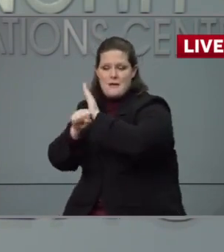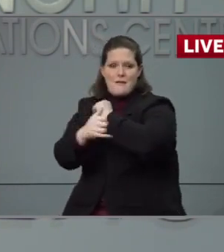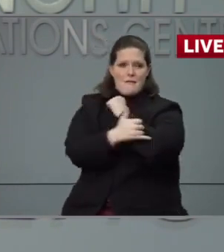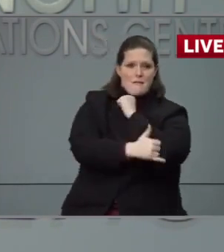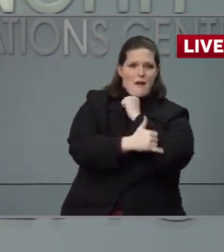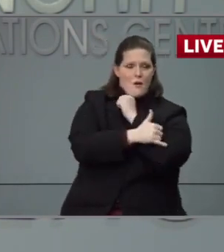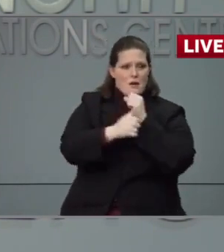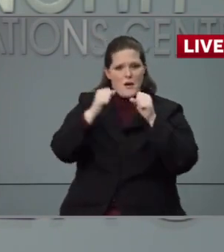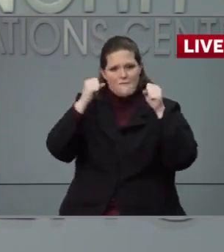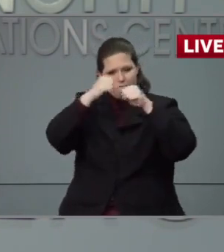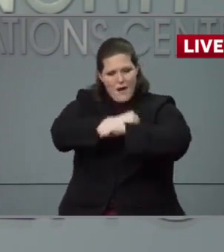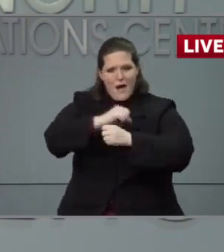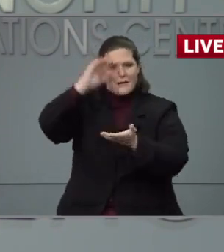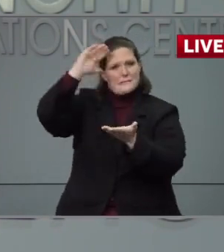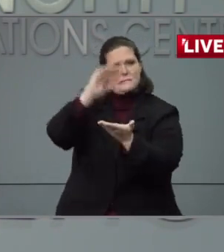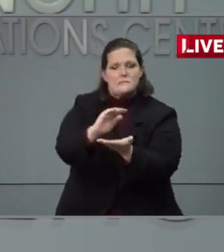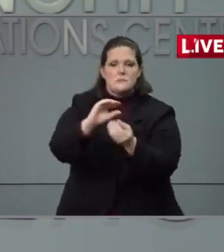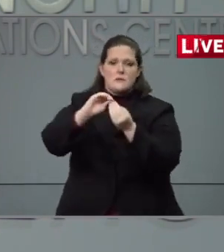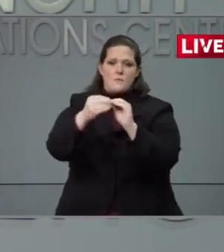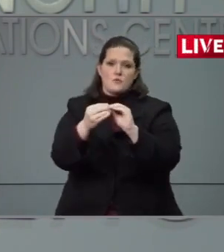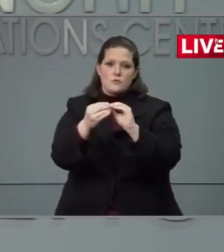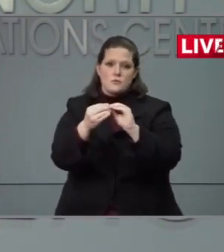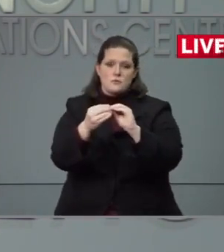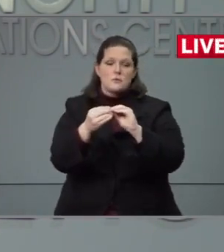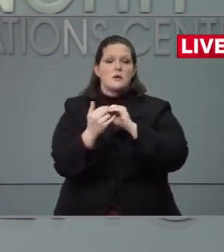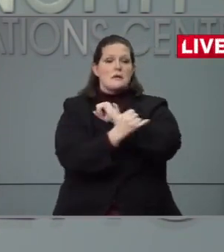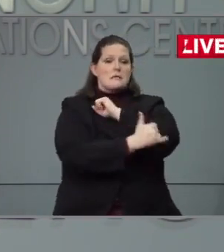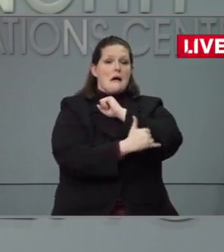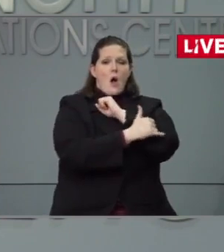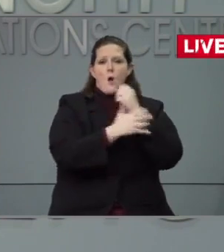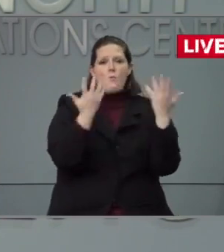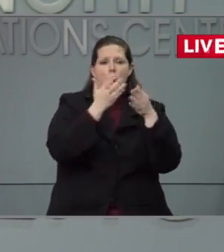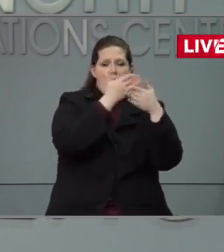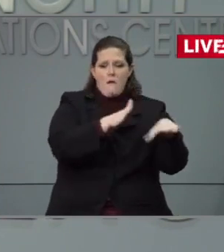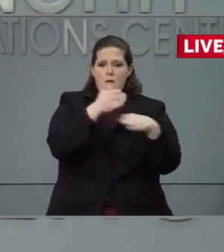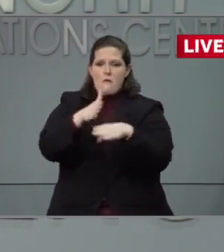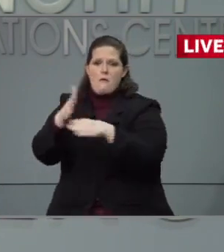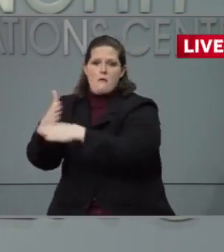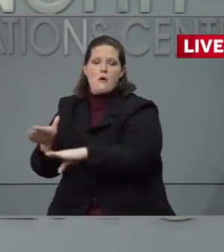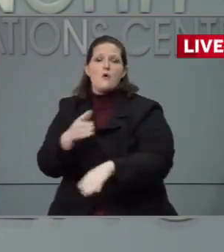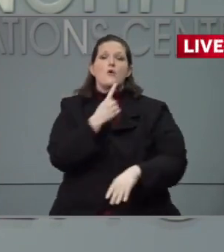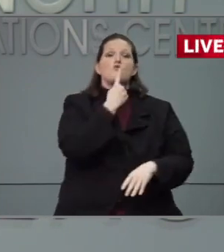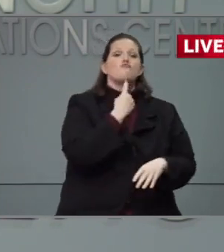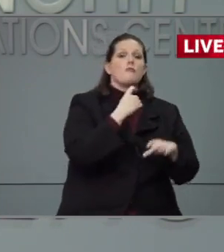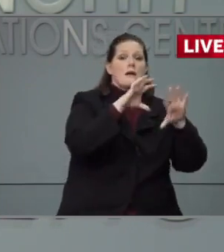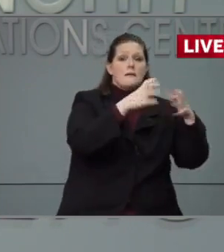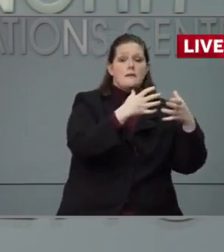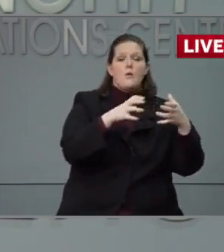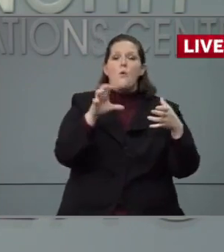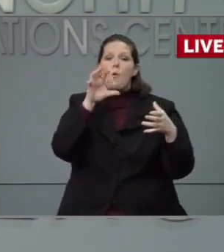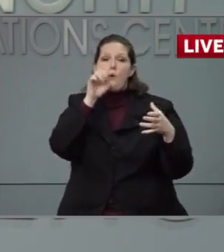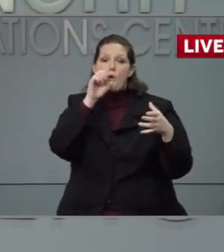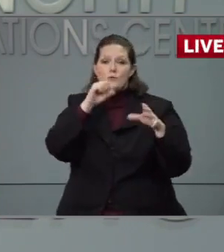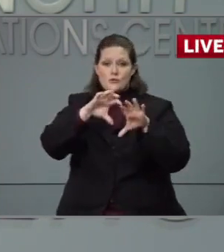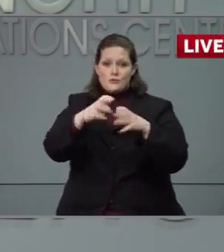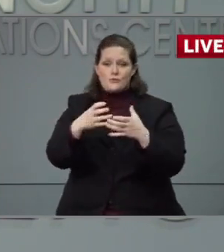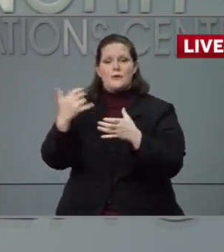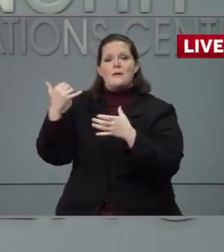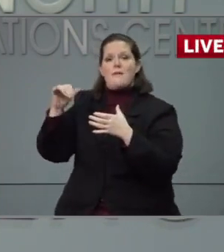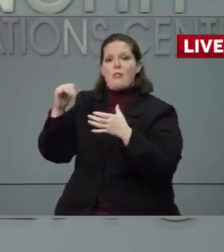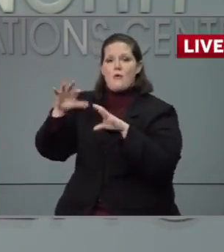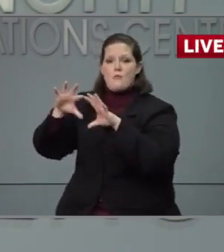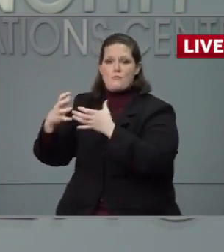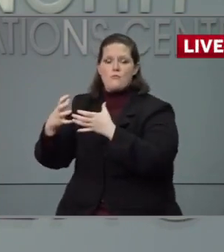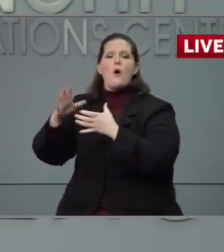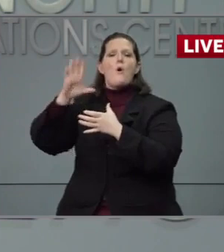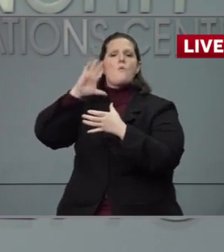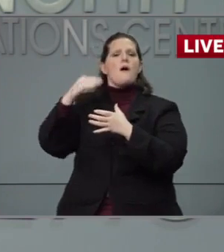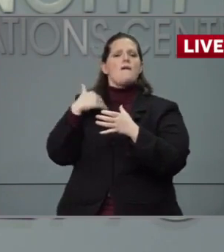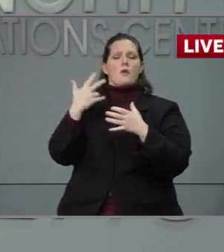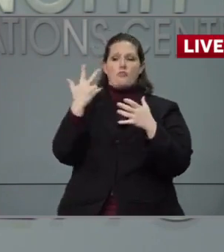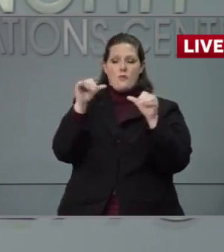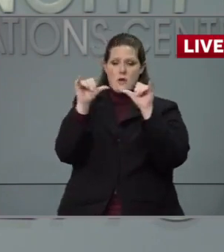AN OFFER SPECIFIC RECOMMENDATIONS ON HOW WORKING TOGETHER WITH US CAN BRING DOWN THEIR NUMBERS.